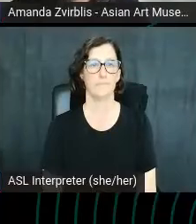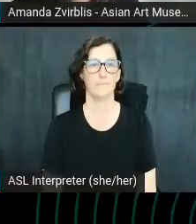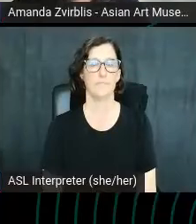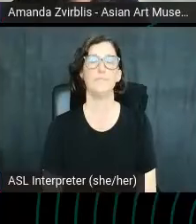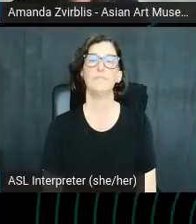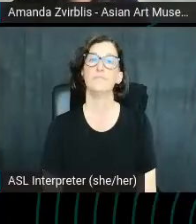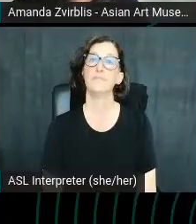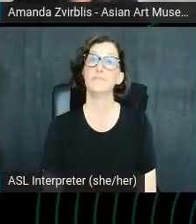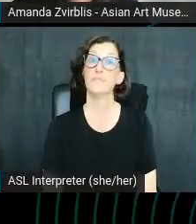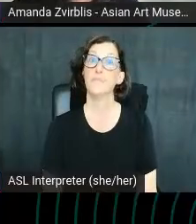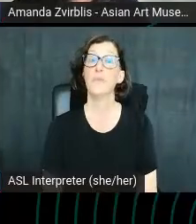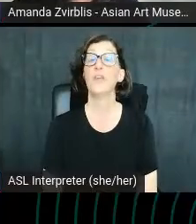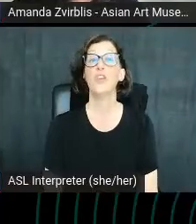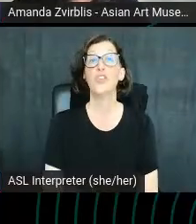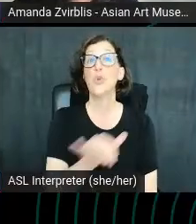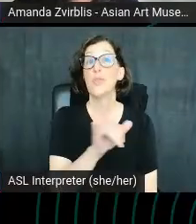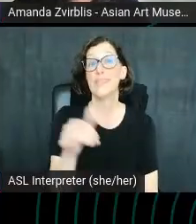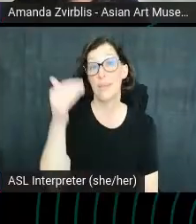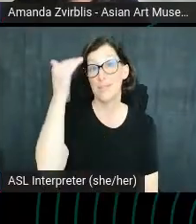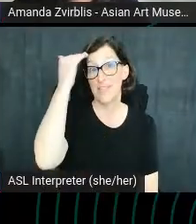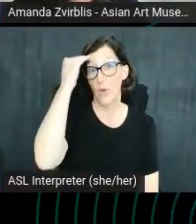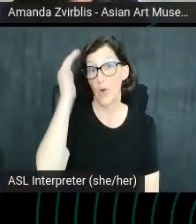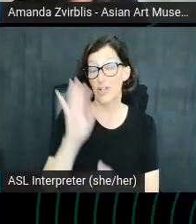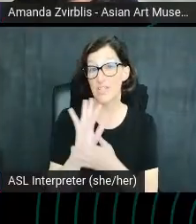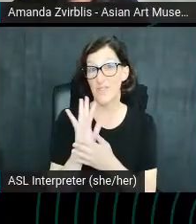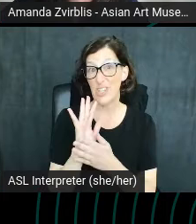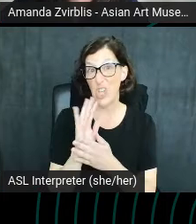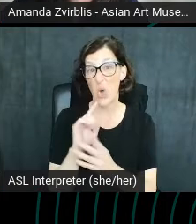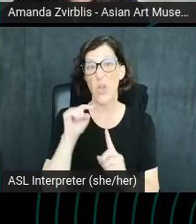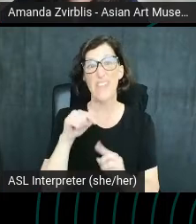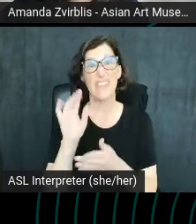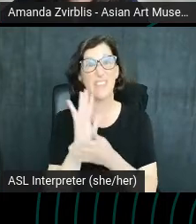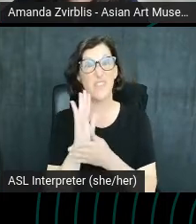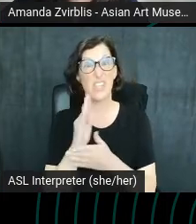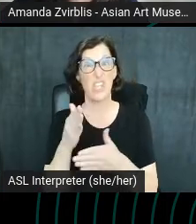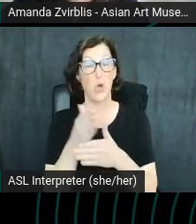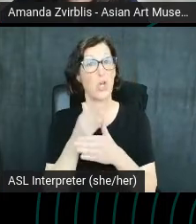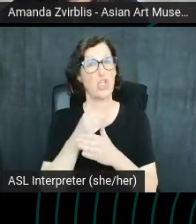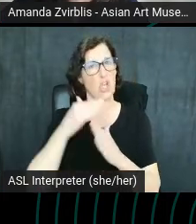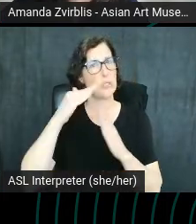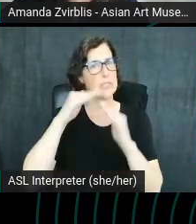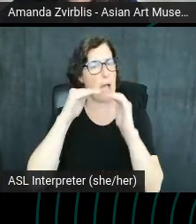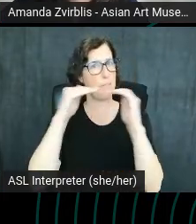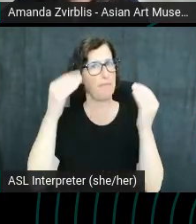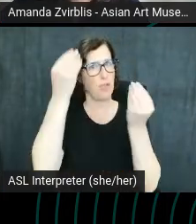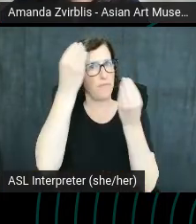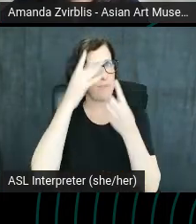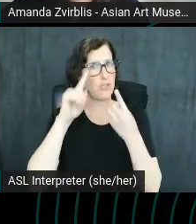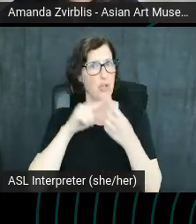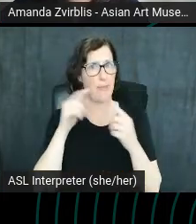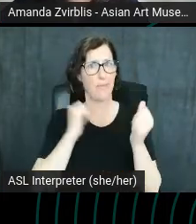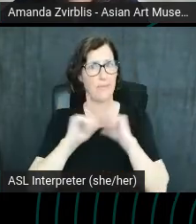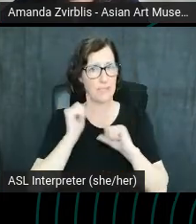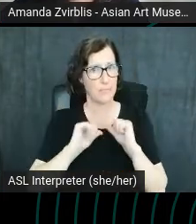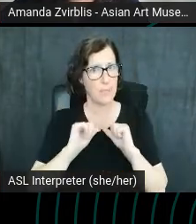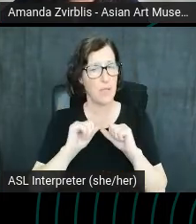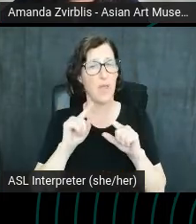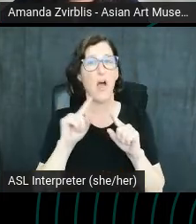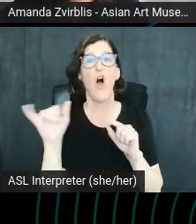So like the awareness video, this video shared top-level information about the exhibition but it also included more.